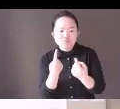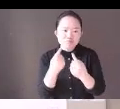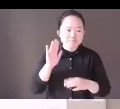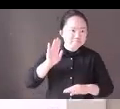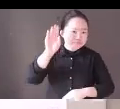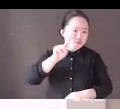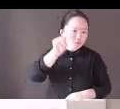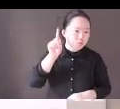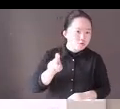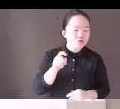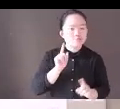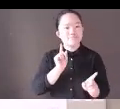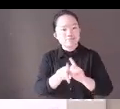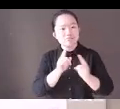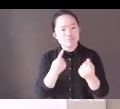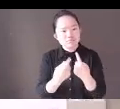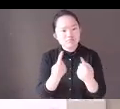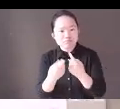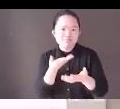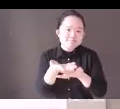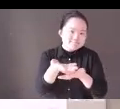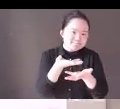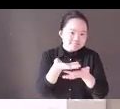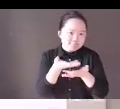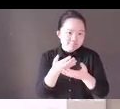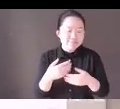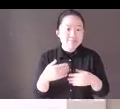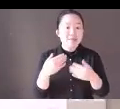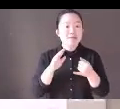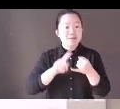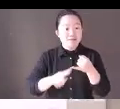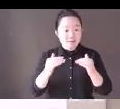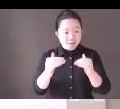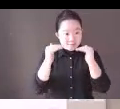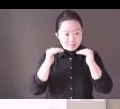happening in iwp uh Nordic right now and also here from from some of the organizations members